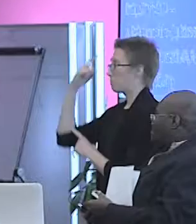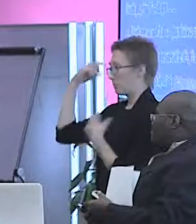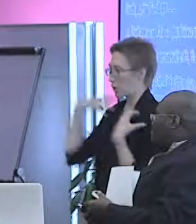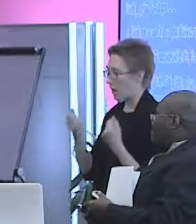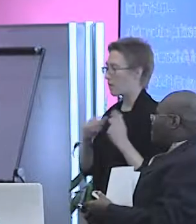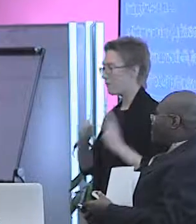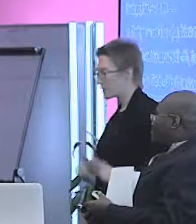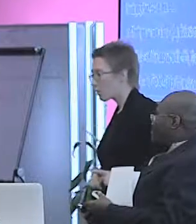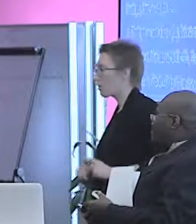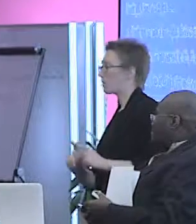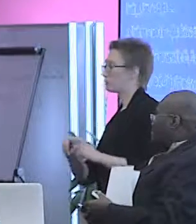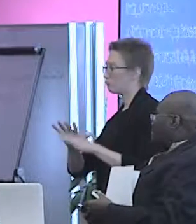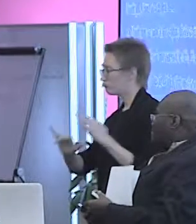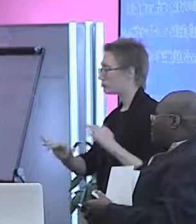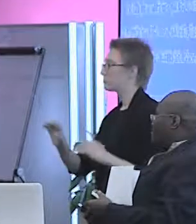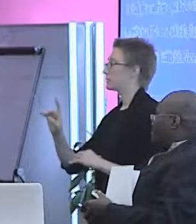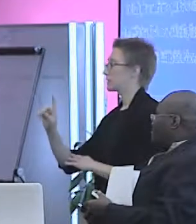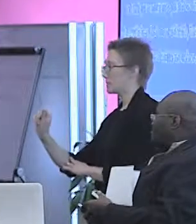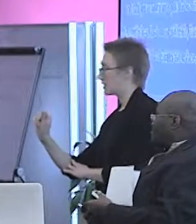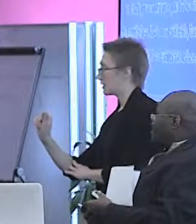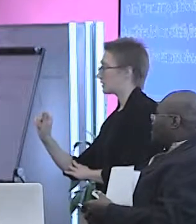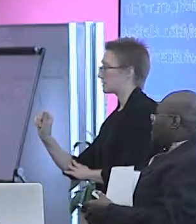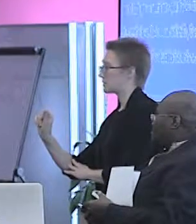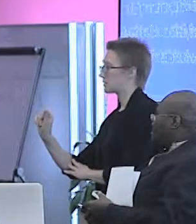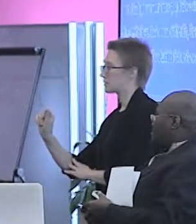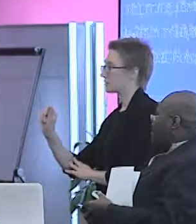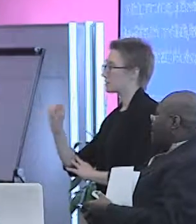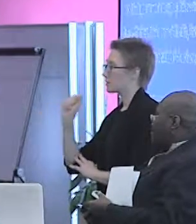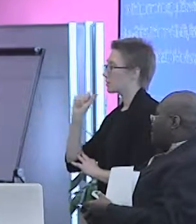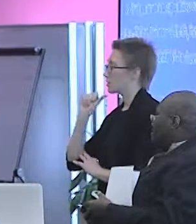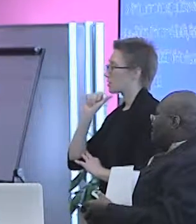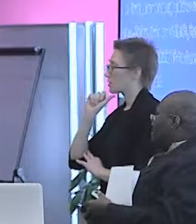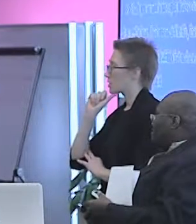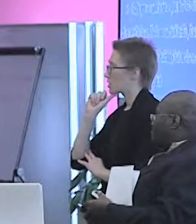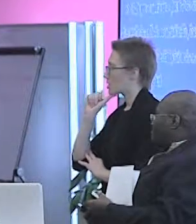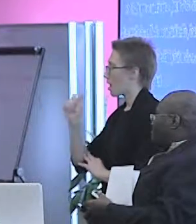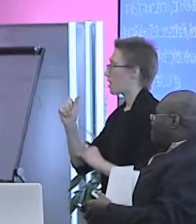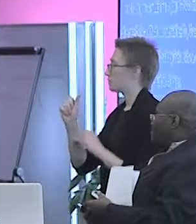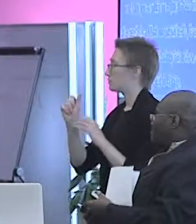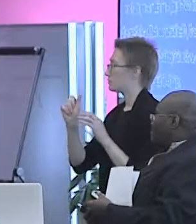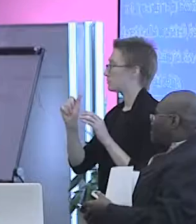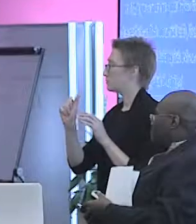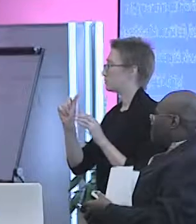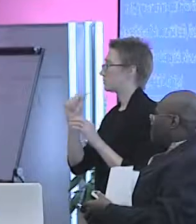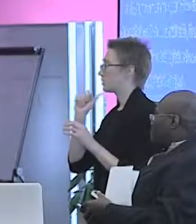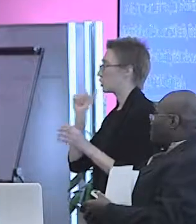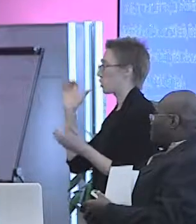do not negate our trans identities. That is something that I think...